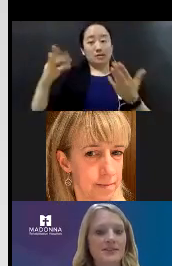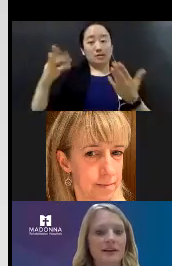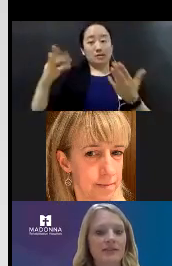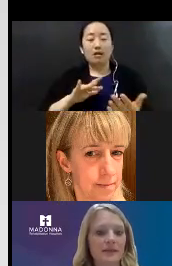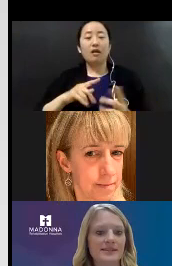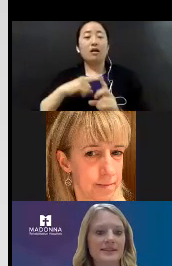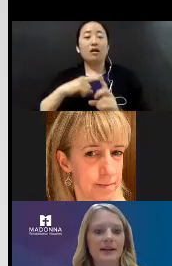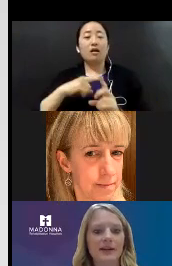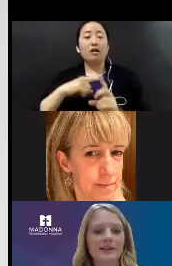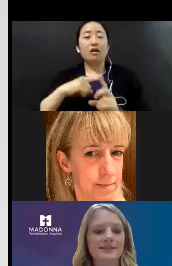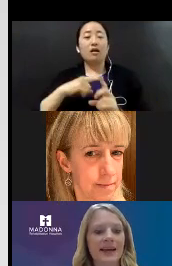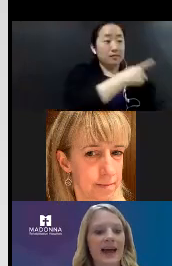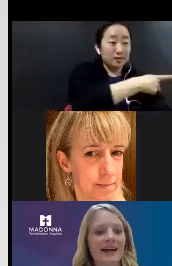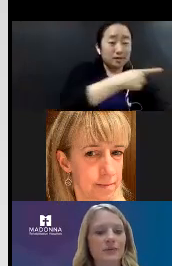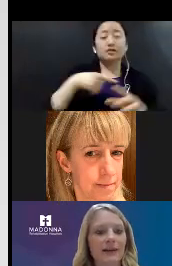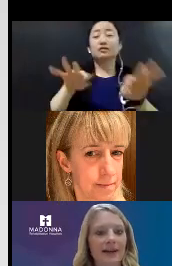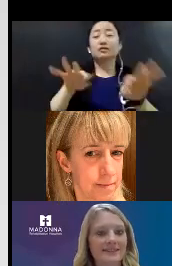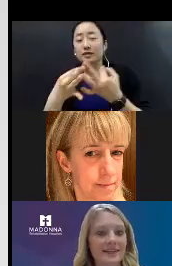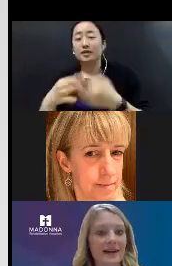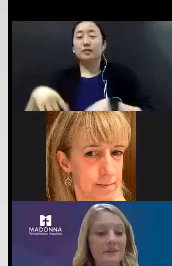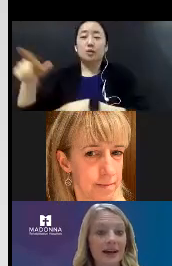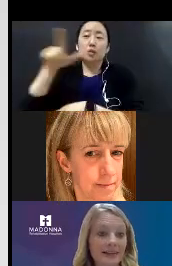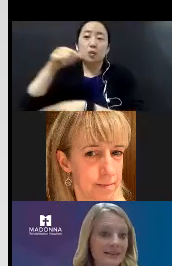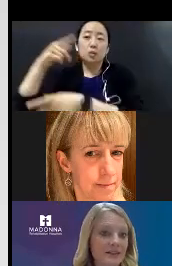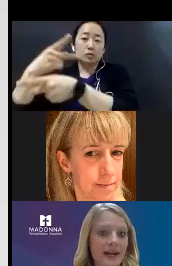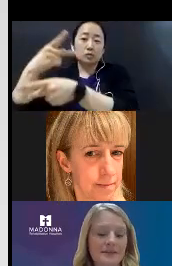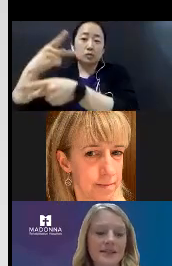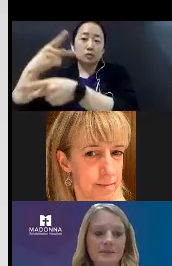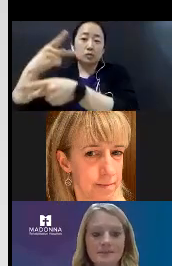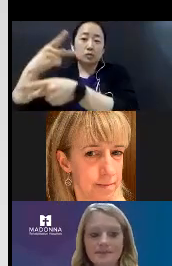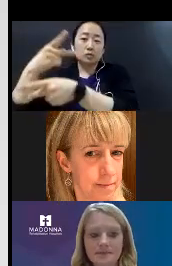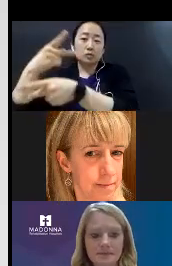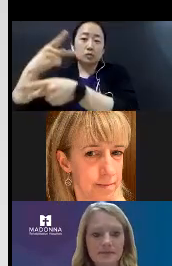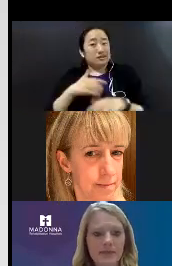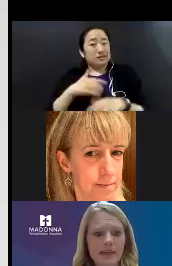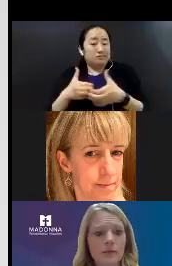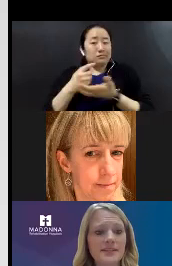AND CAREGIVERS AS WELL AS US AND THE REHAB TEAM.